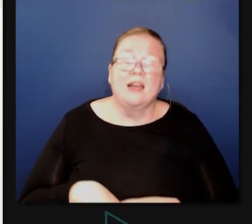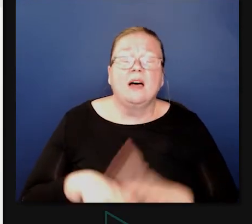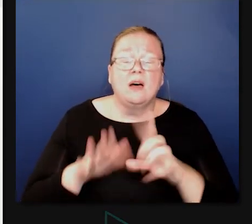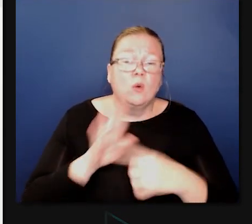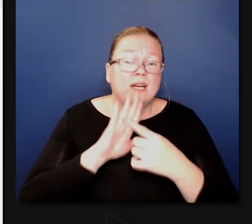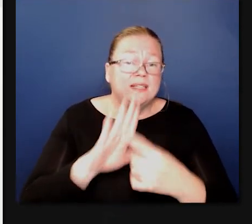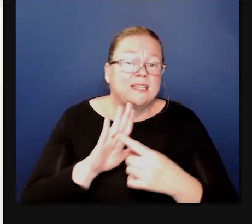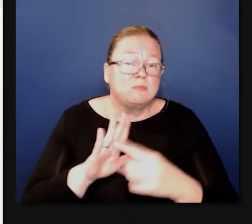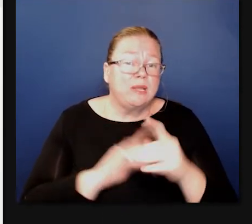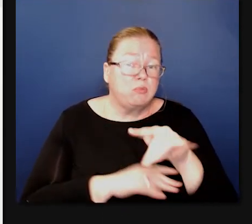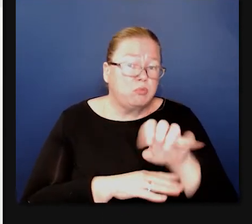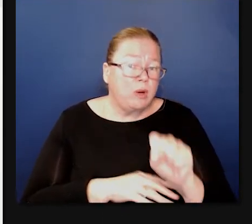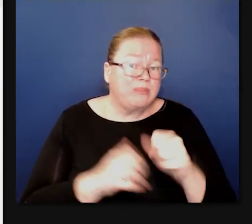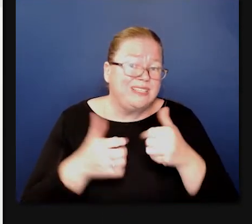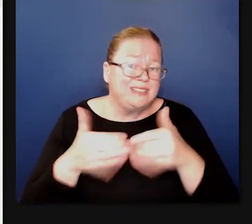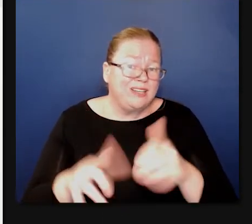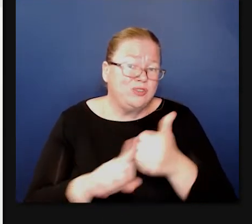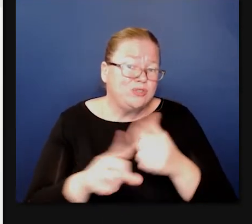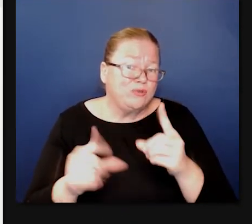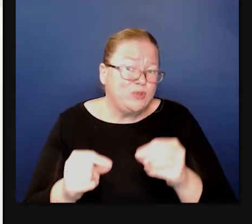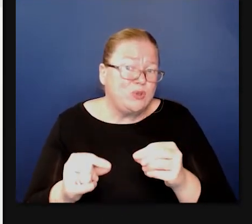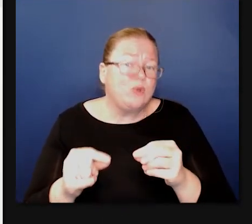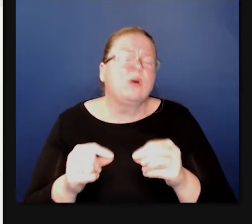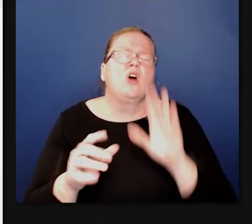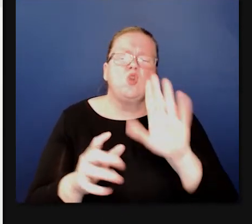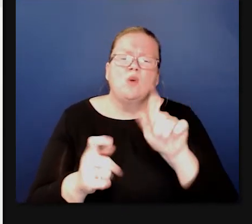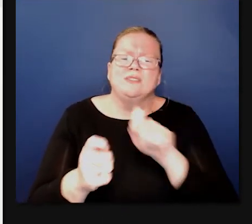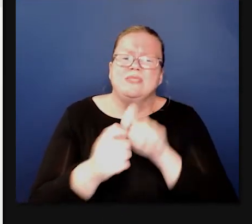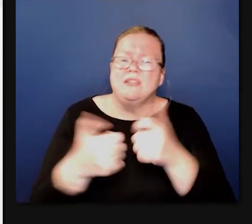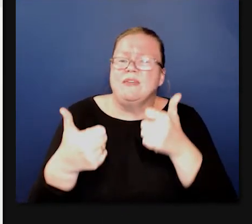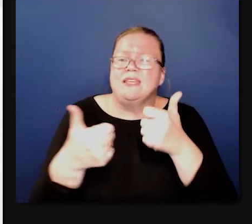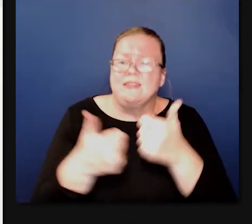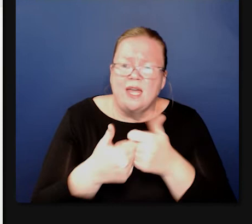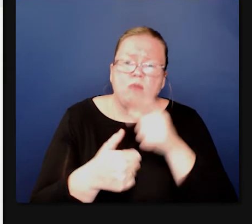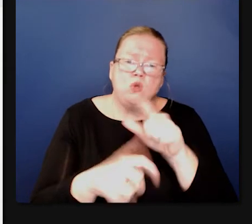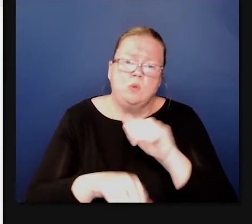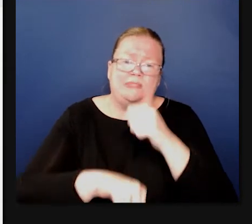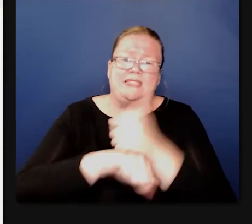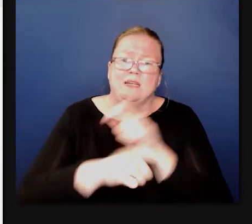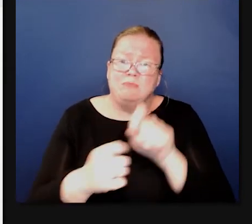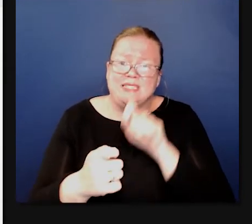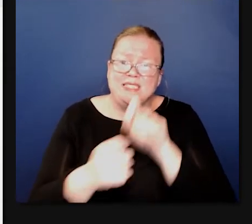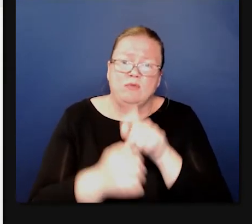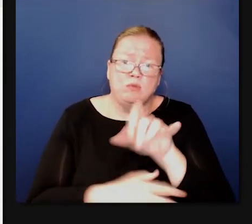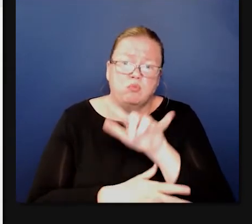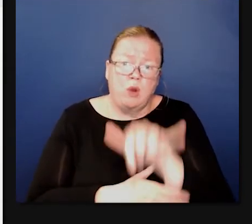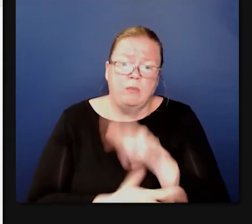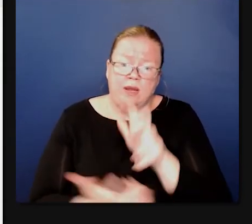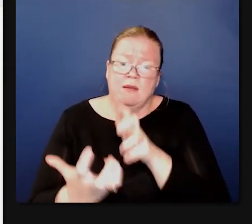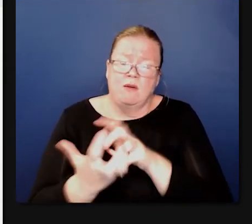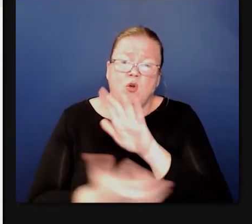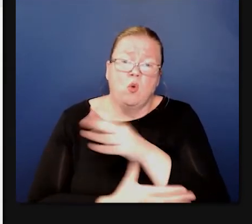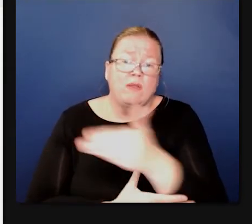What display properties allow you to do is forge that your specific game, you can set a specific property for your items,